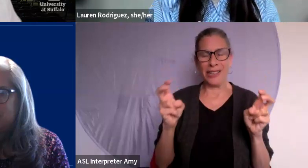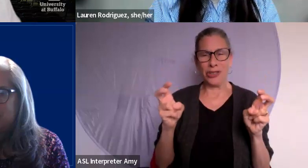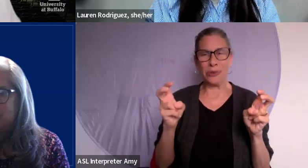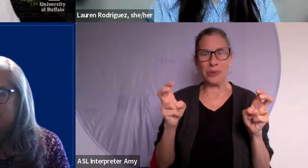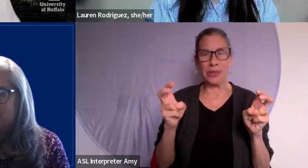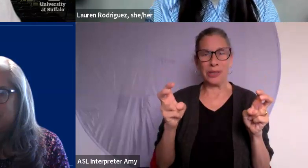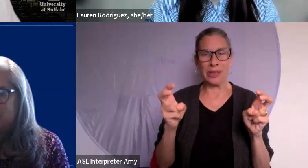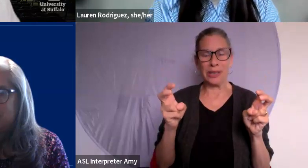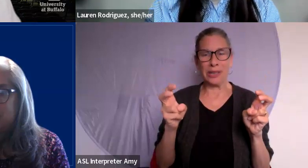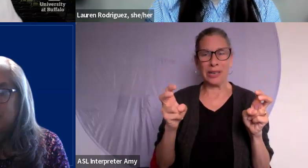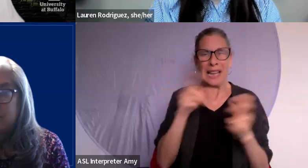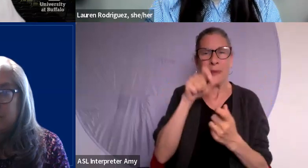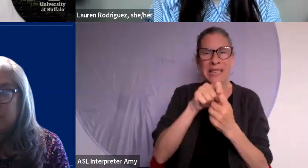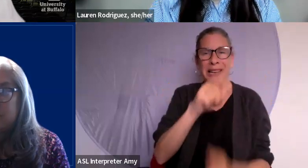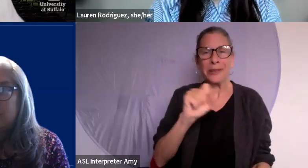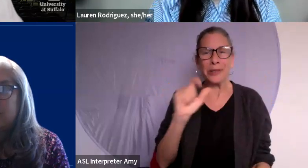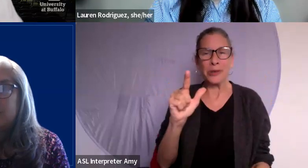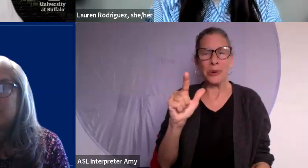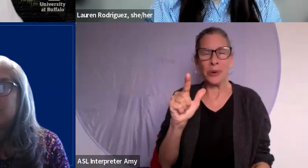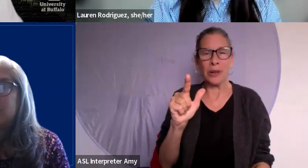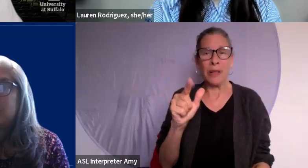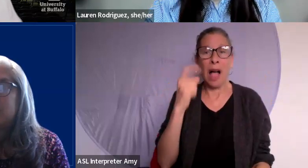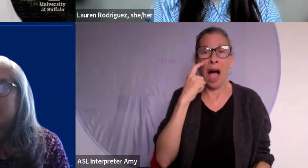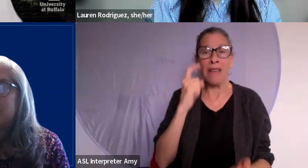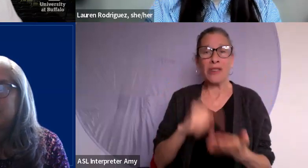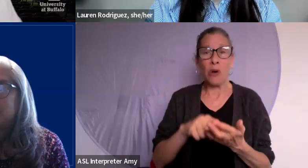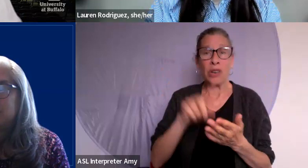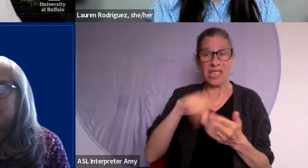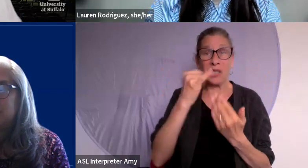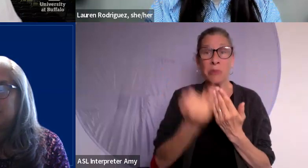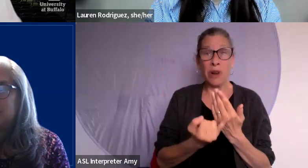particular tool, I have found in this project, many of the